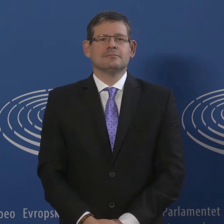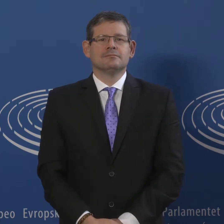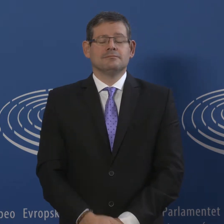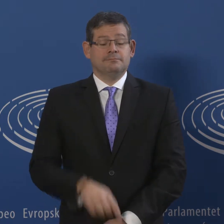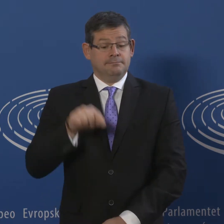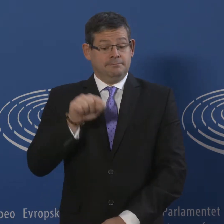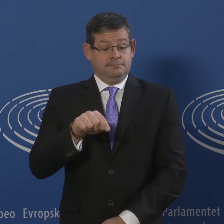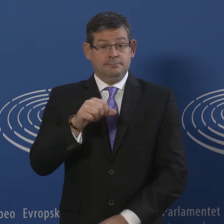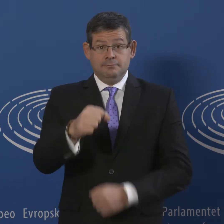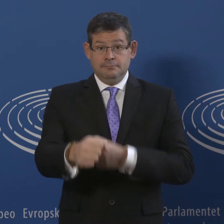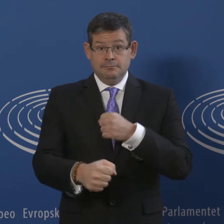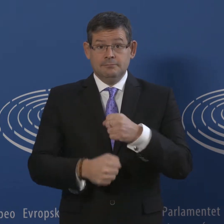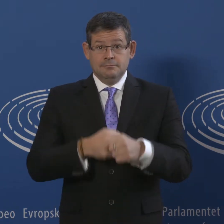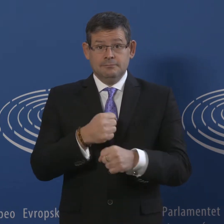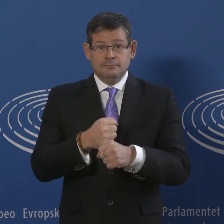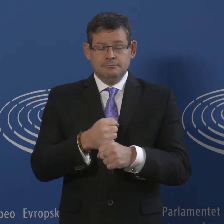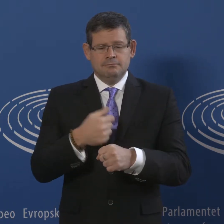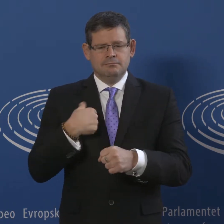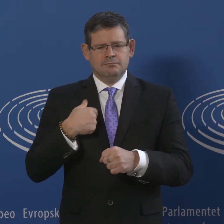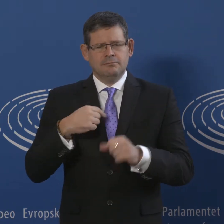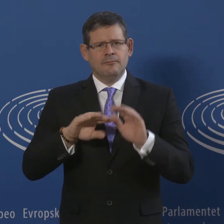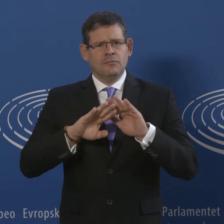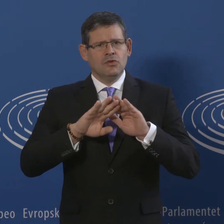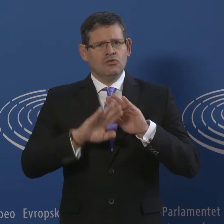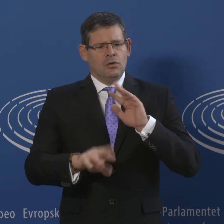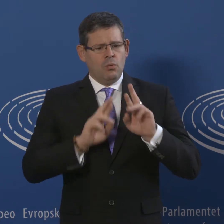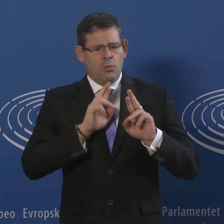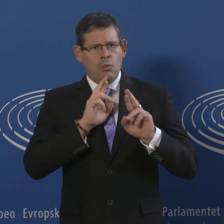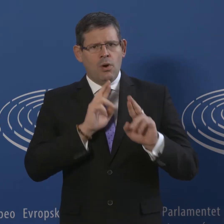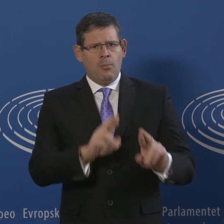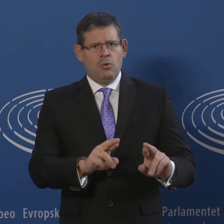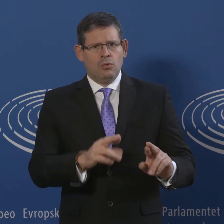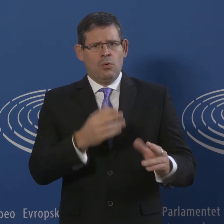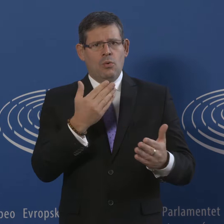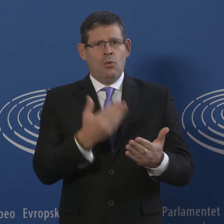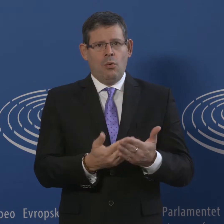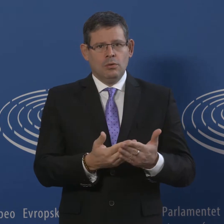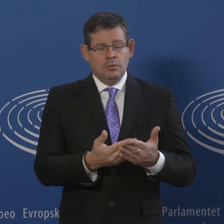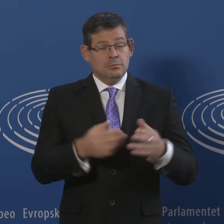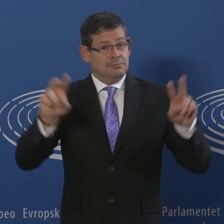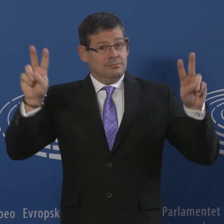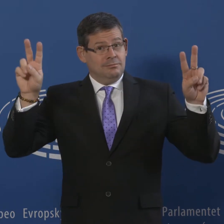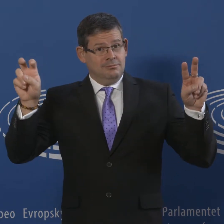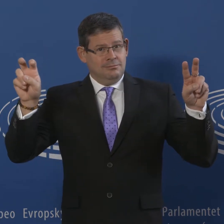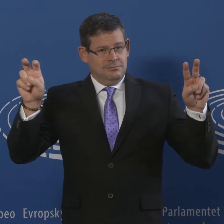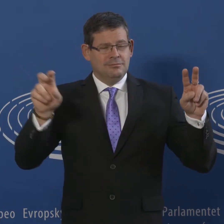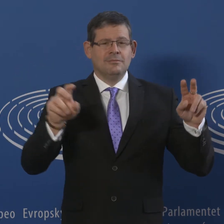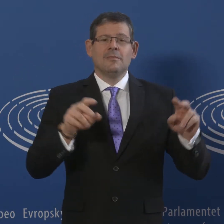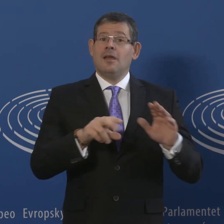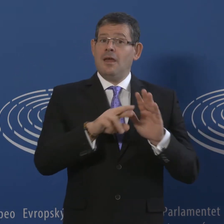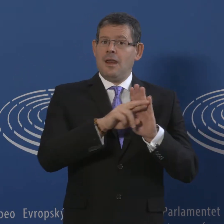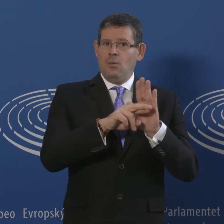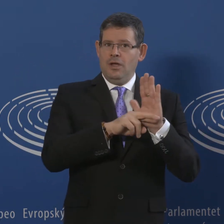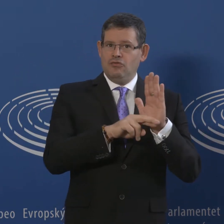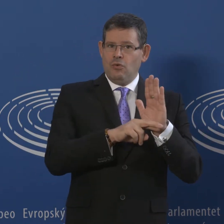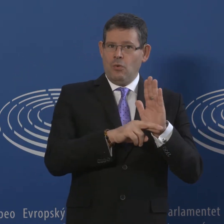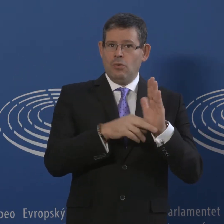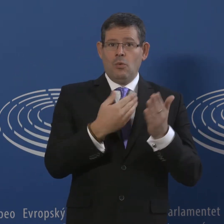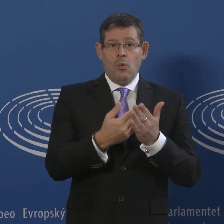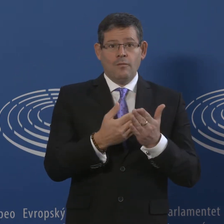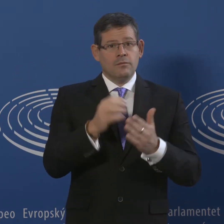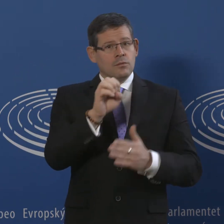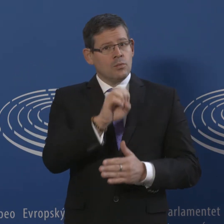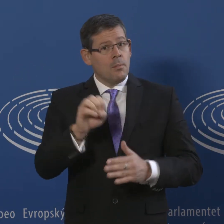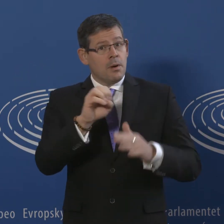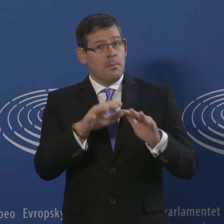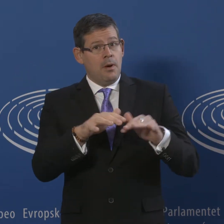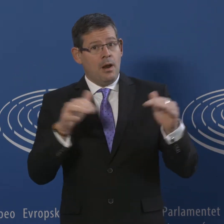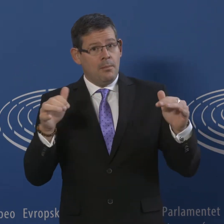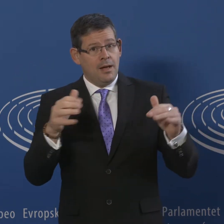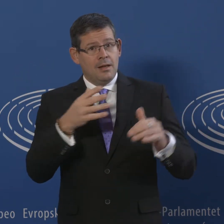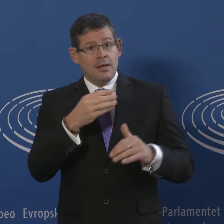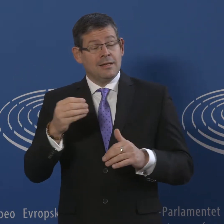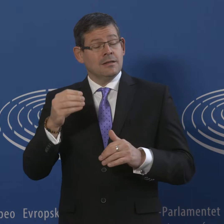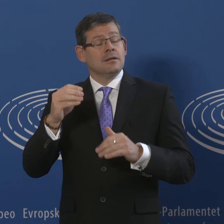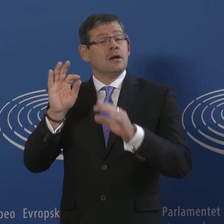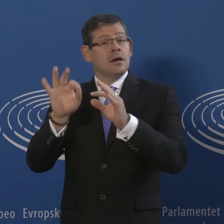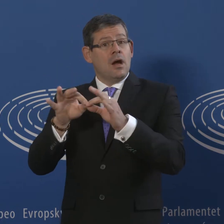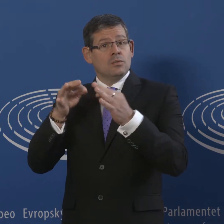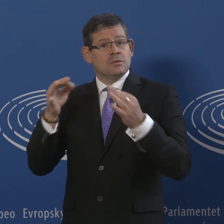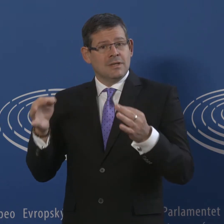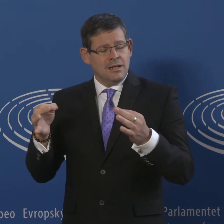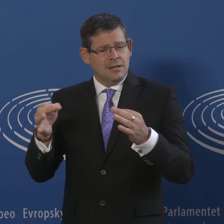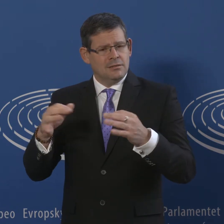This year I was shadow rapporteur on the REGULATION OF THE EUROPEAN PARLIAMENT AND OF THE COUNCIL